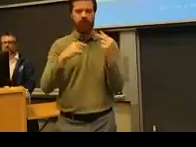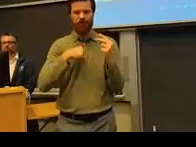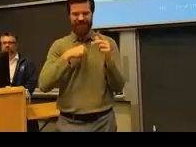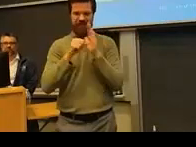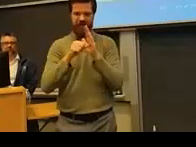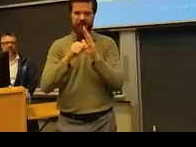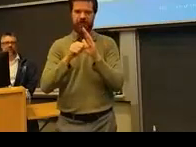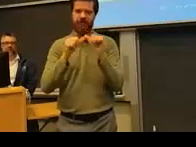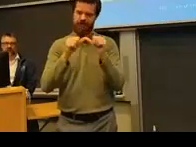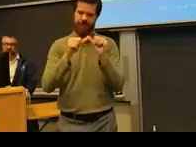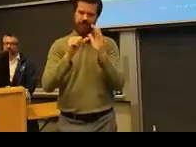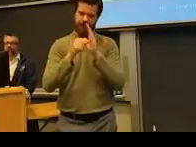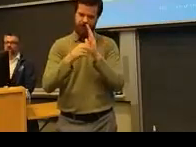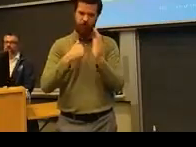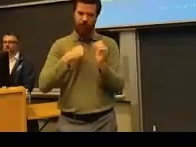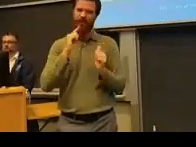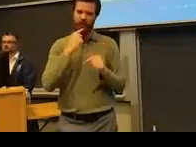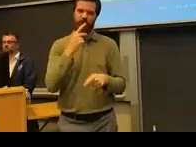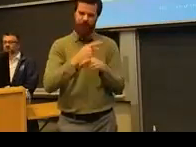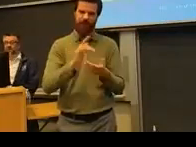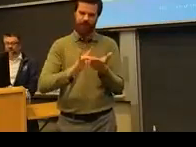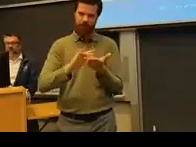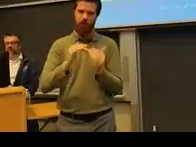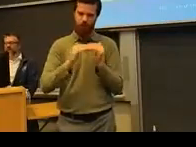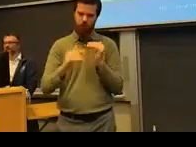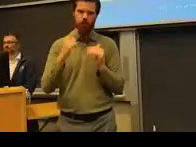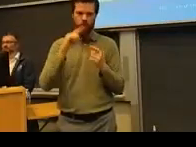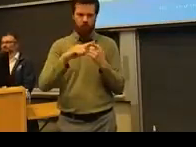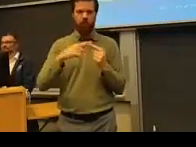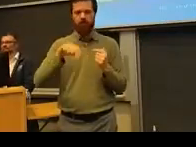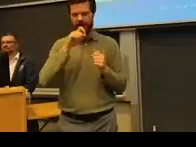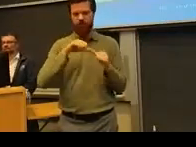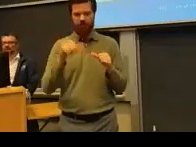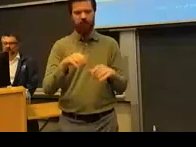people we're an acute care medical unit uh for people who need to remain in the hospital